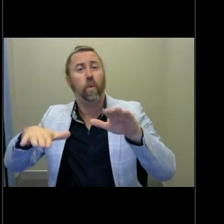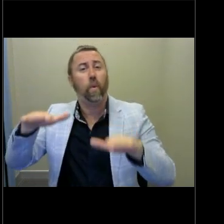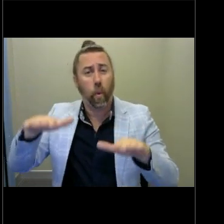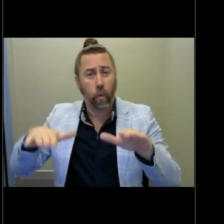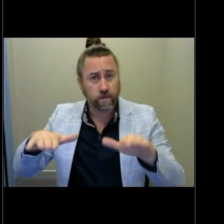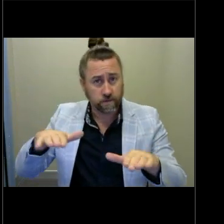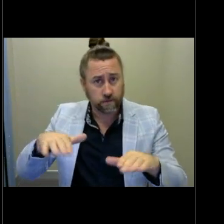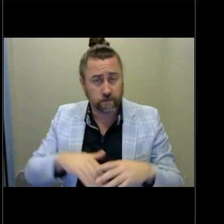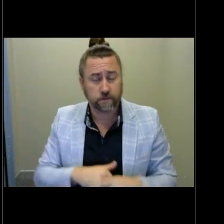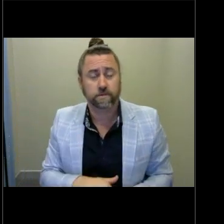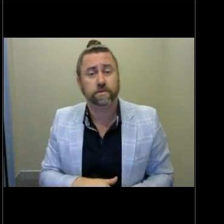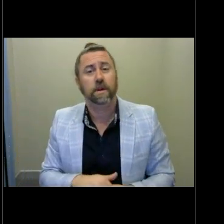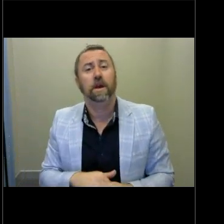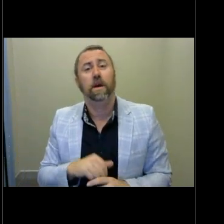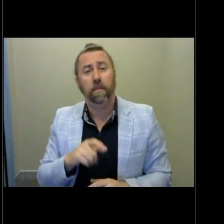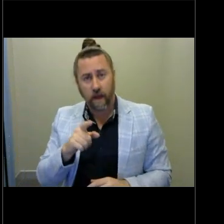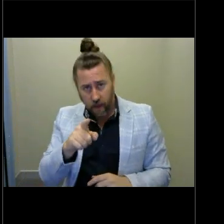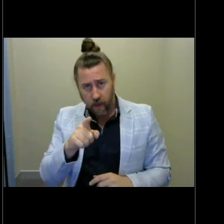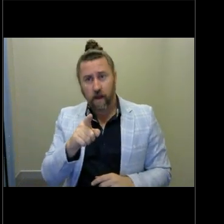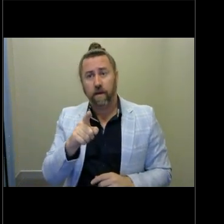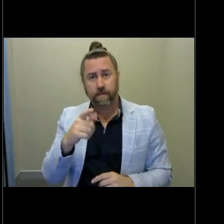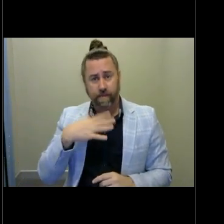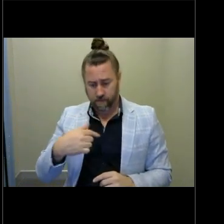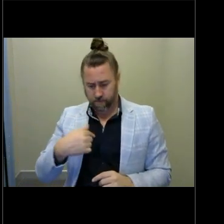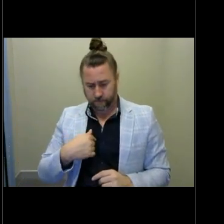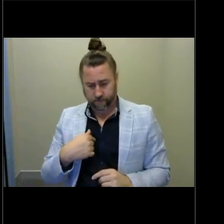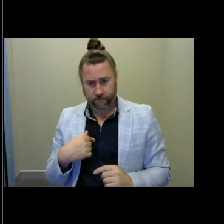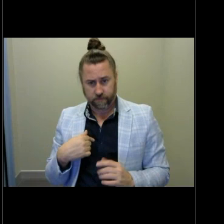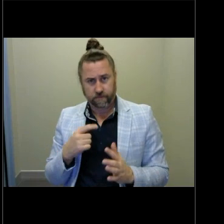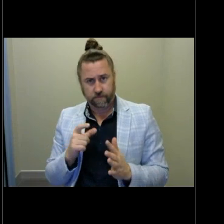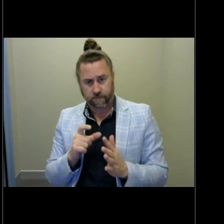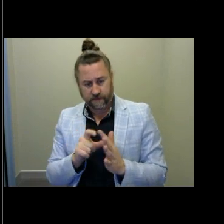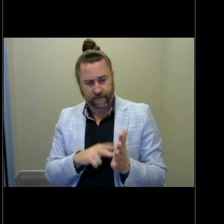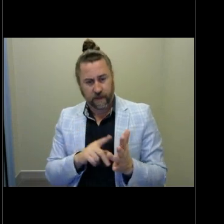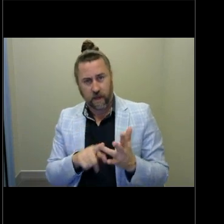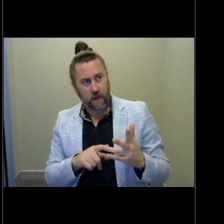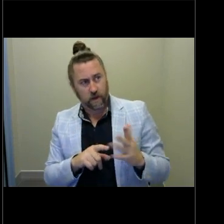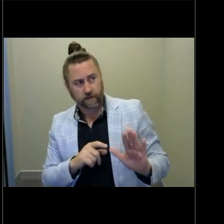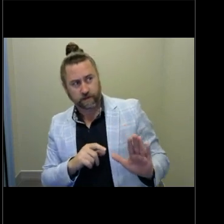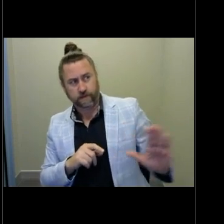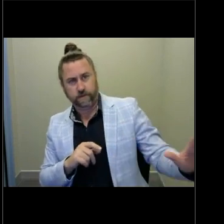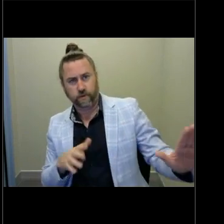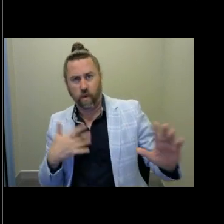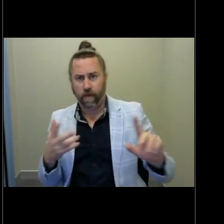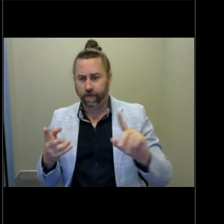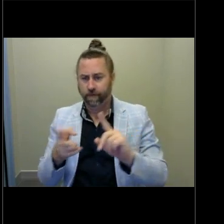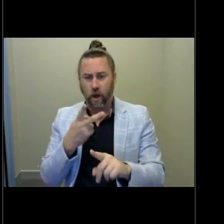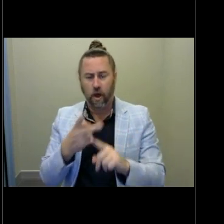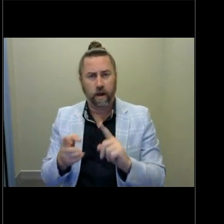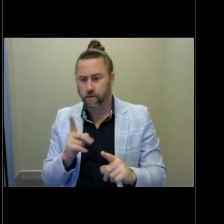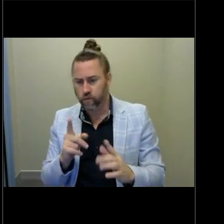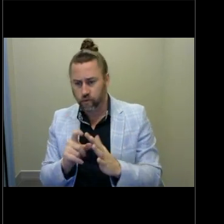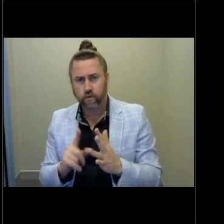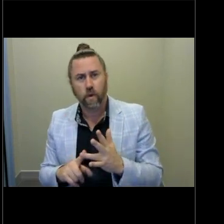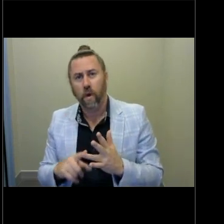need a DVO to protect themselves from future violence, they can apply for an application